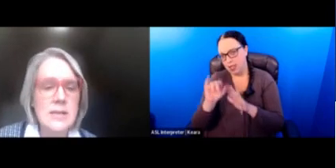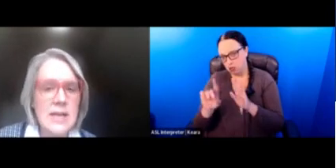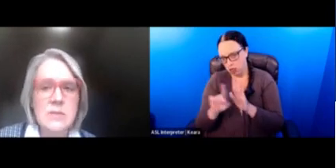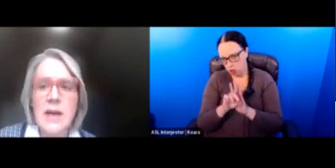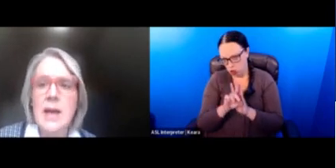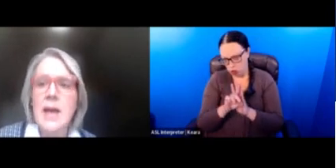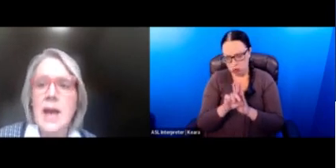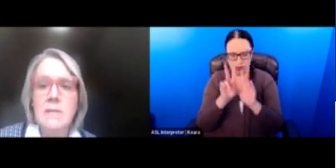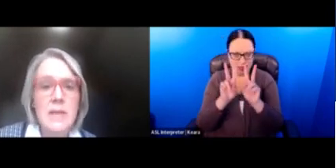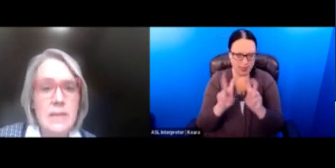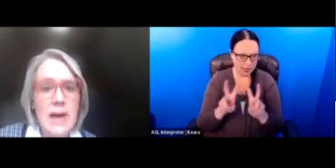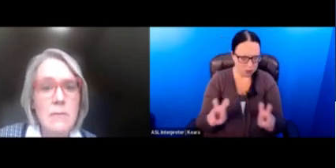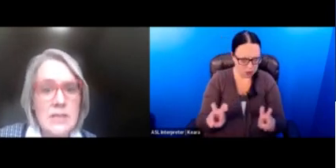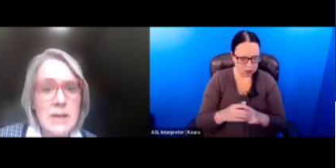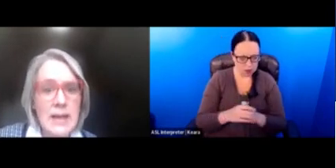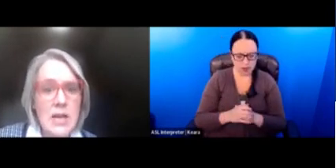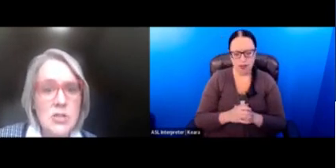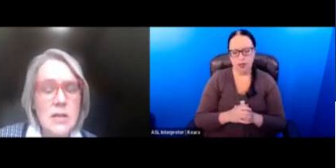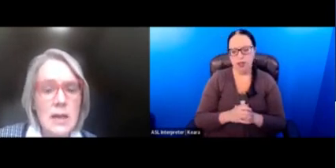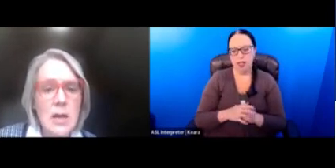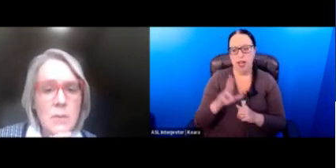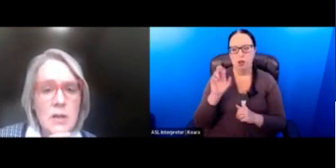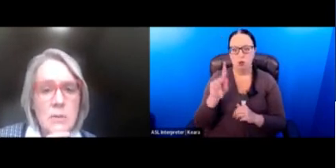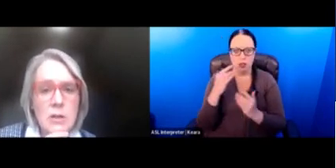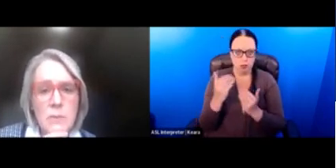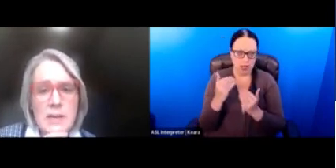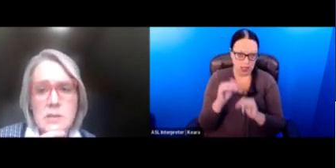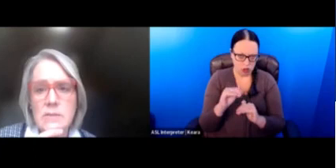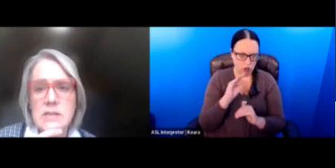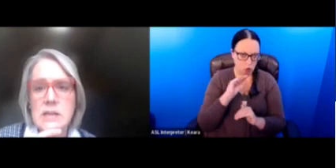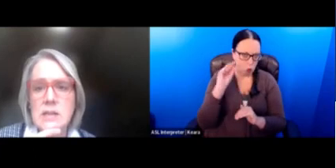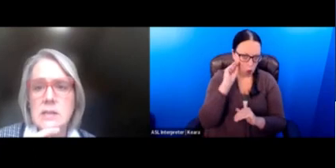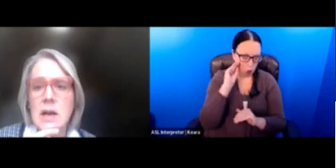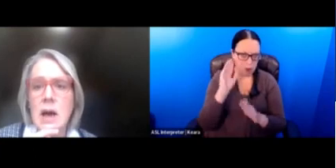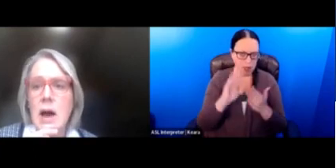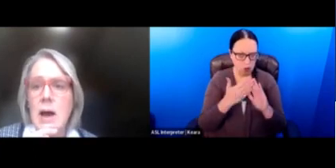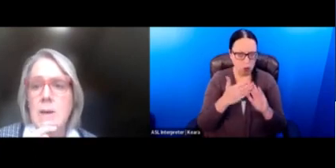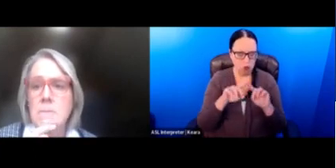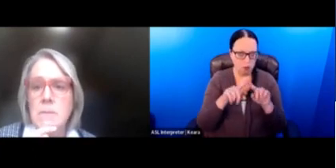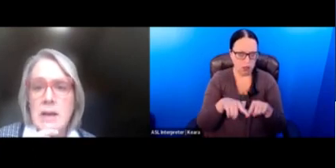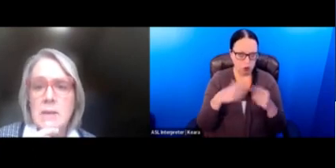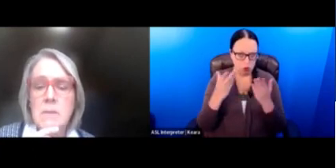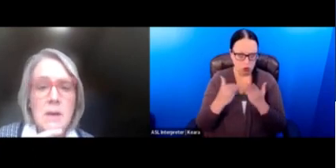Programs and Services in identifies a process or protocol identifies a process for